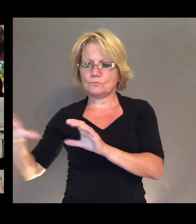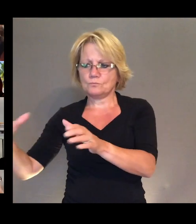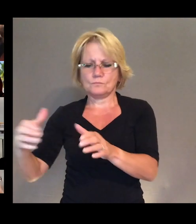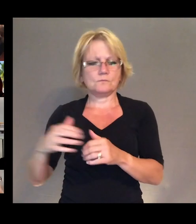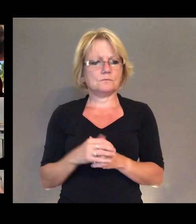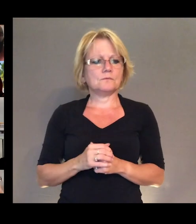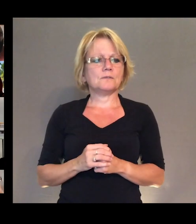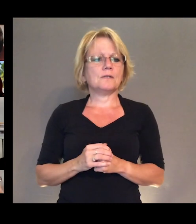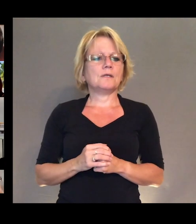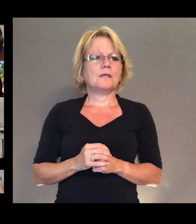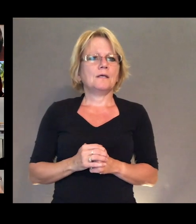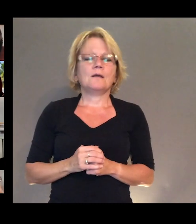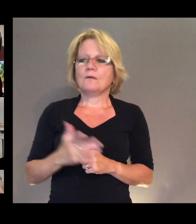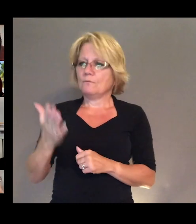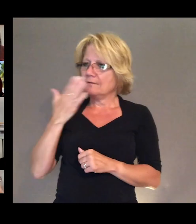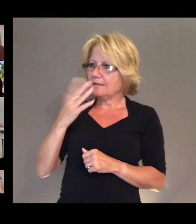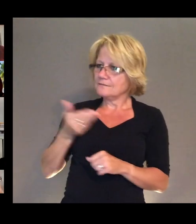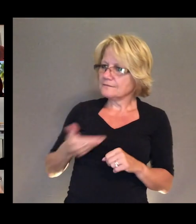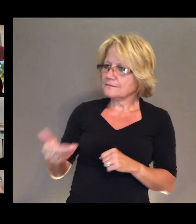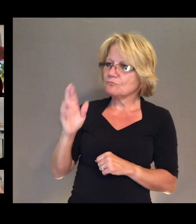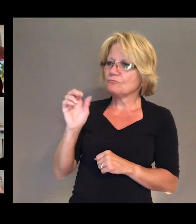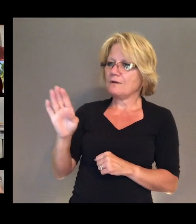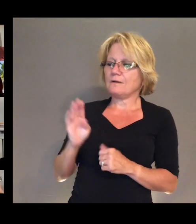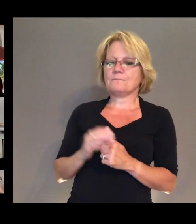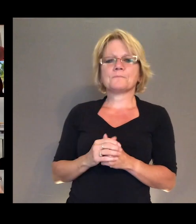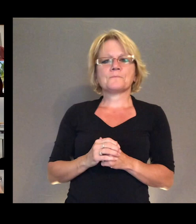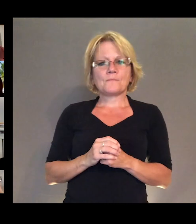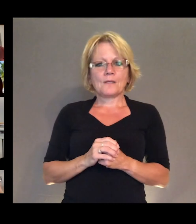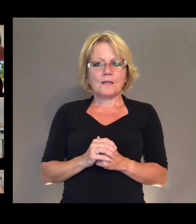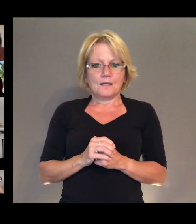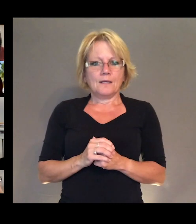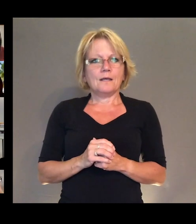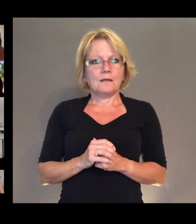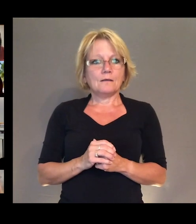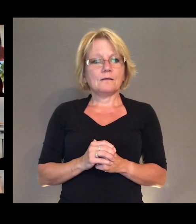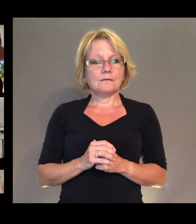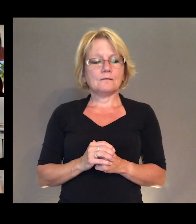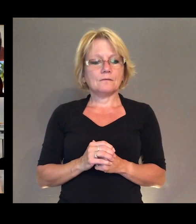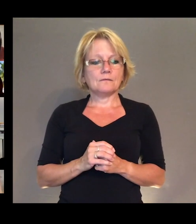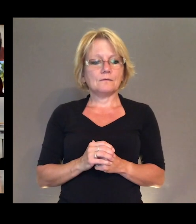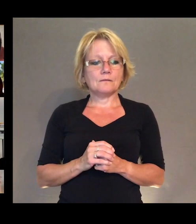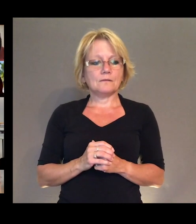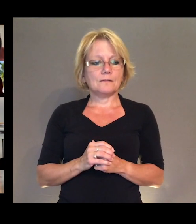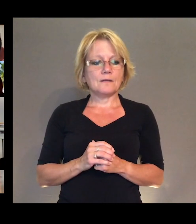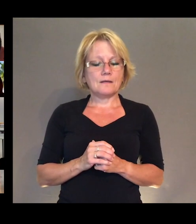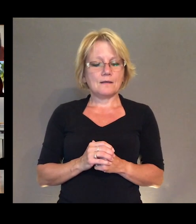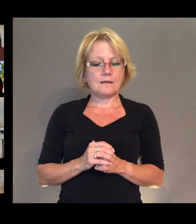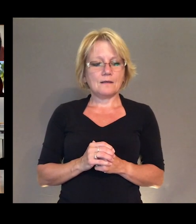Alright, well, thanks for having me, Rob. Let me start by saying I'm so happy and proud for you